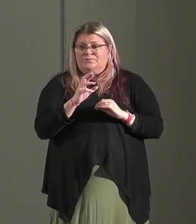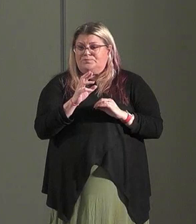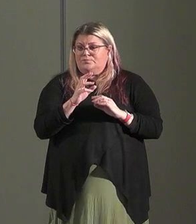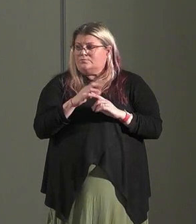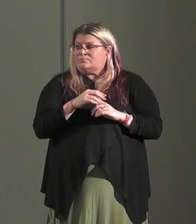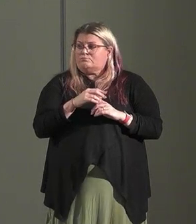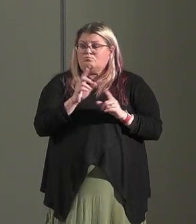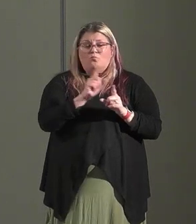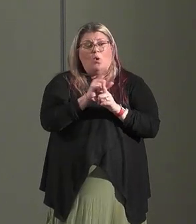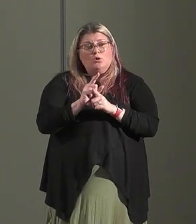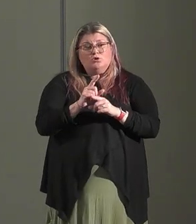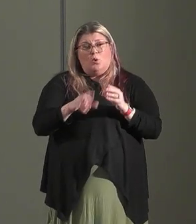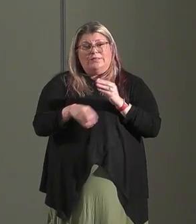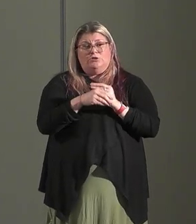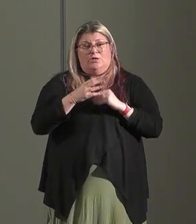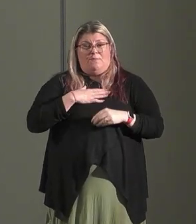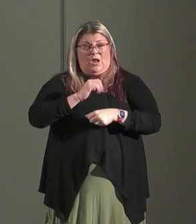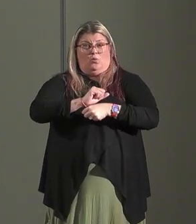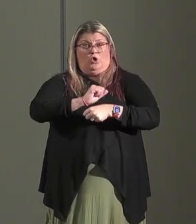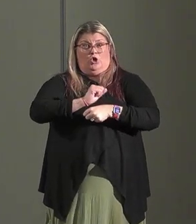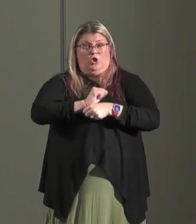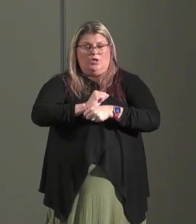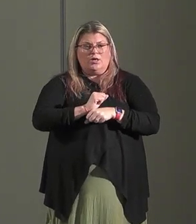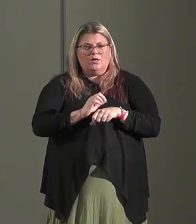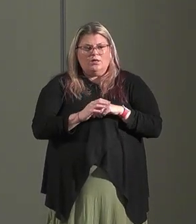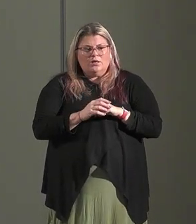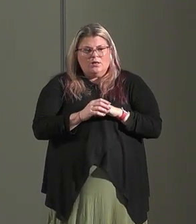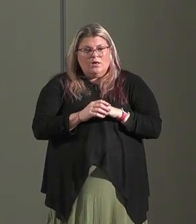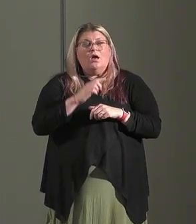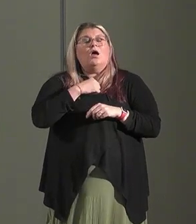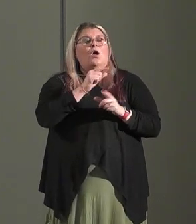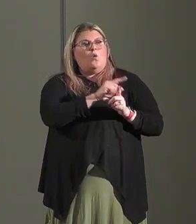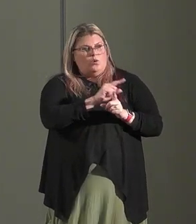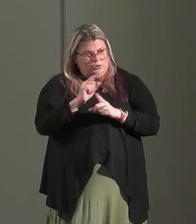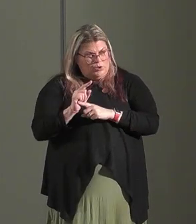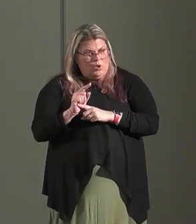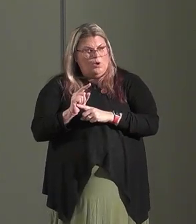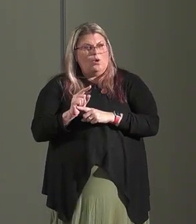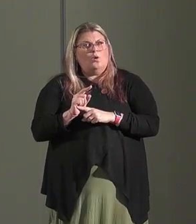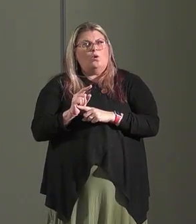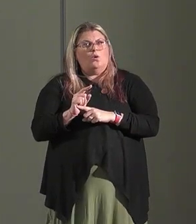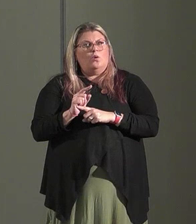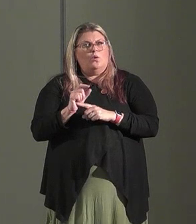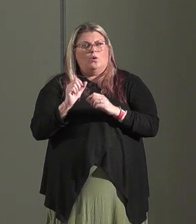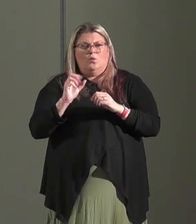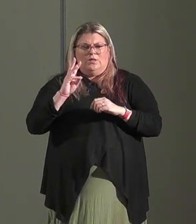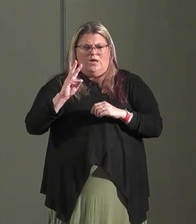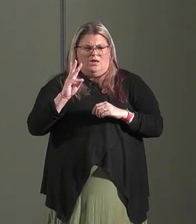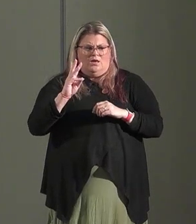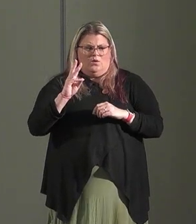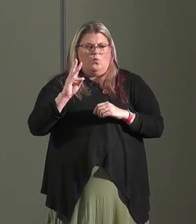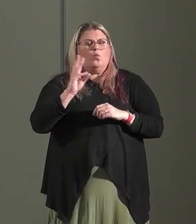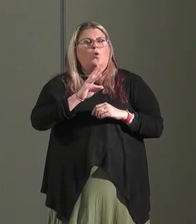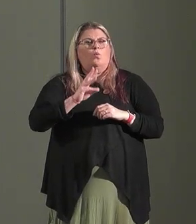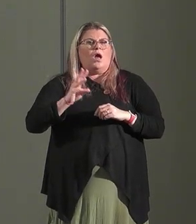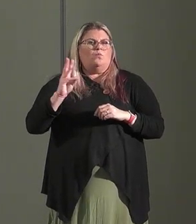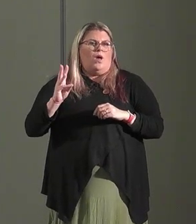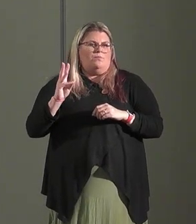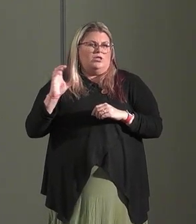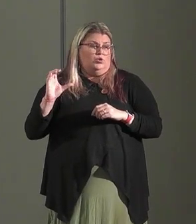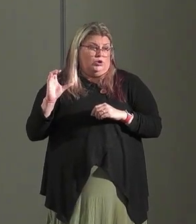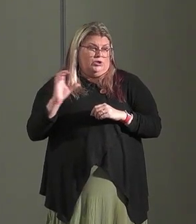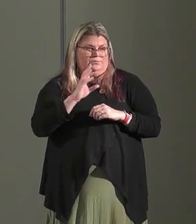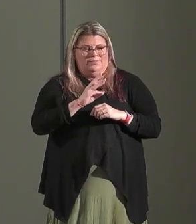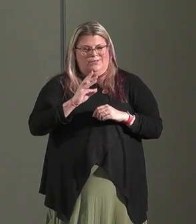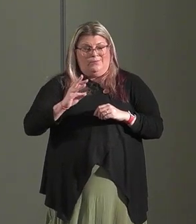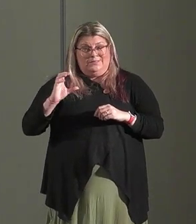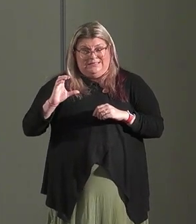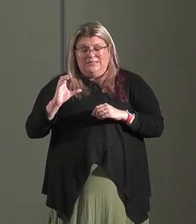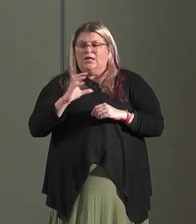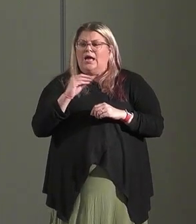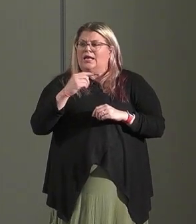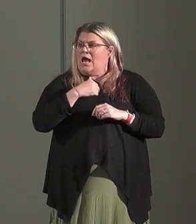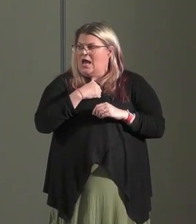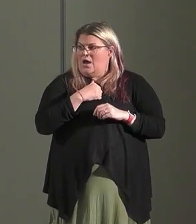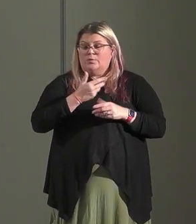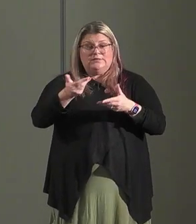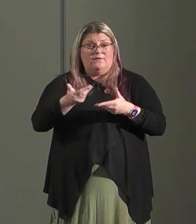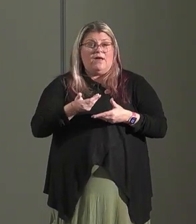addition to my work at the MITRE Corporation I'm with the W3C worldwide web dissormtum. I'm in the